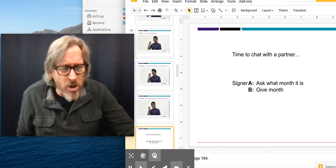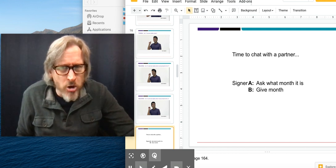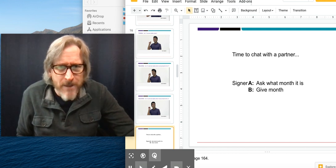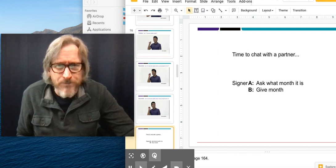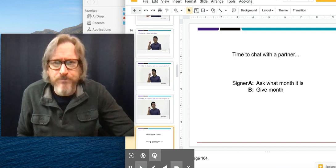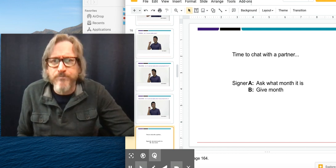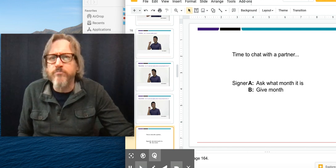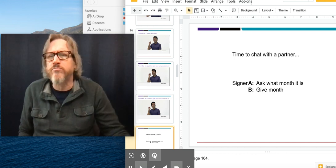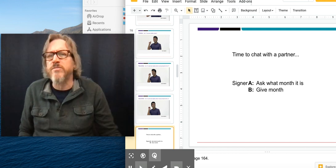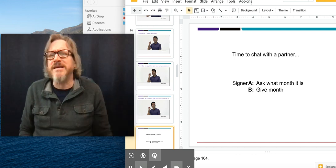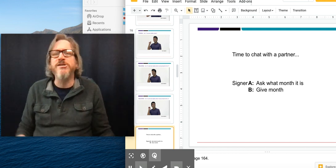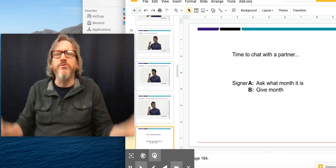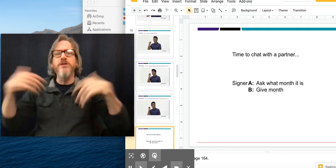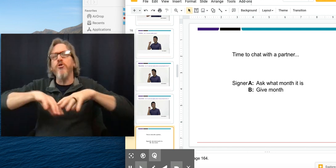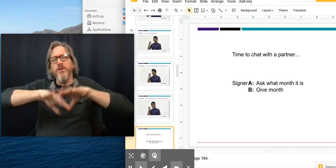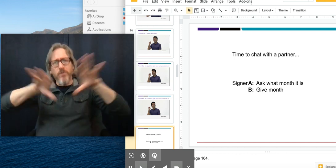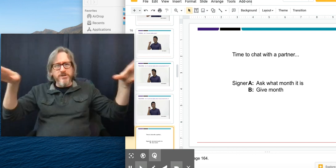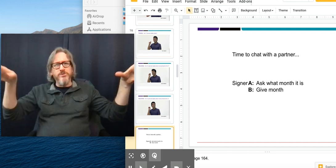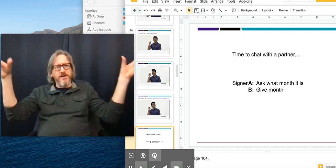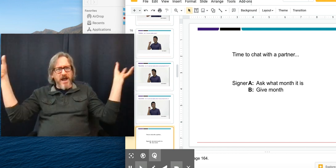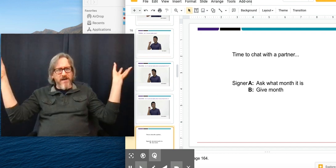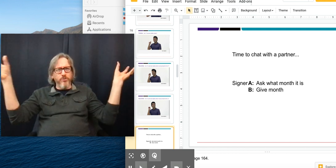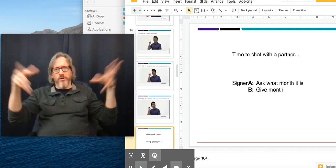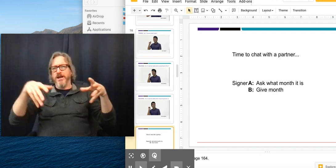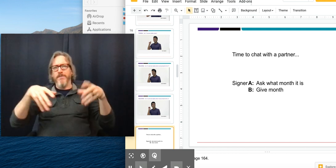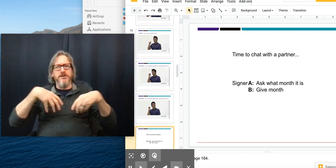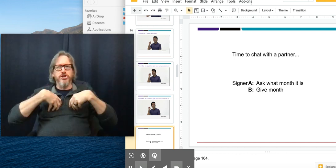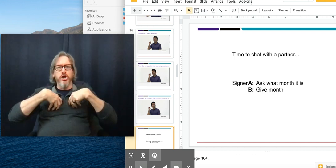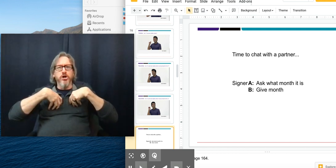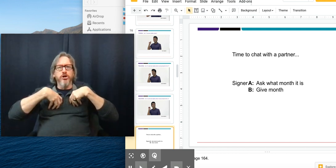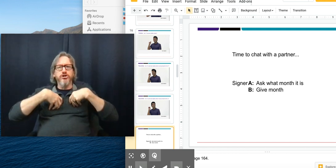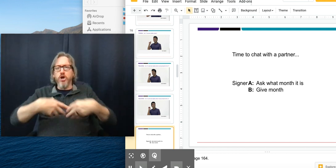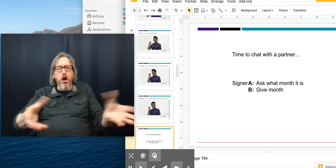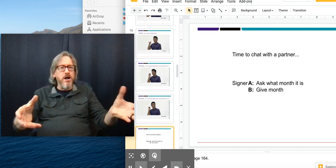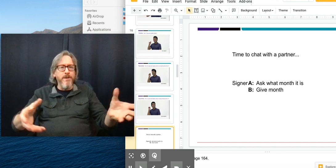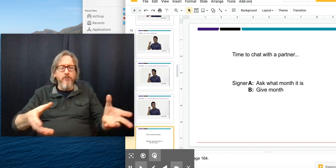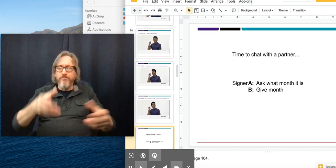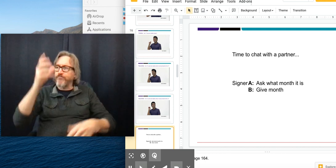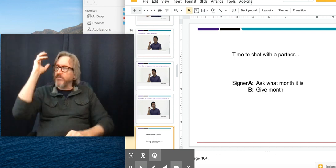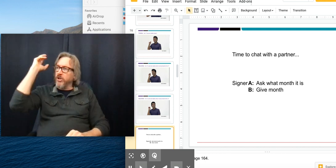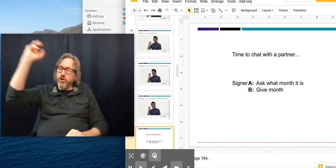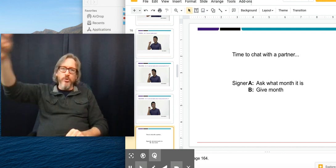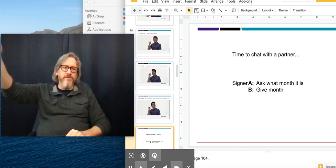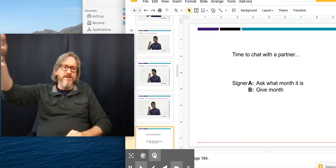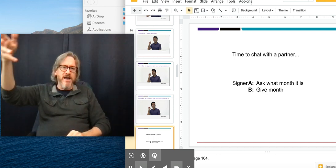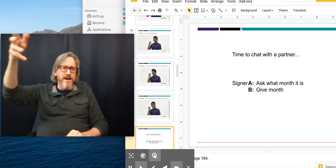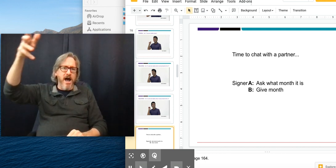okay so then normally what I would do is I'd have you break up and just talk about you give an